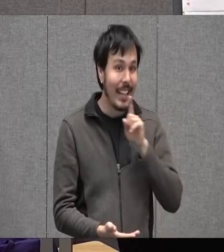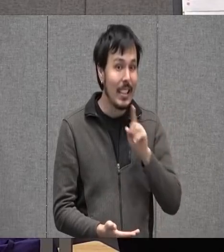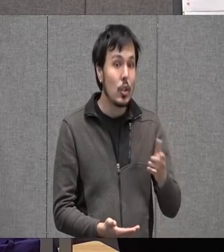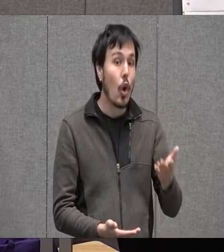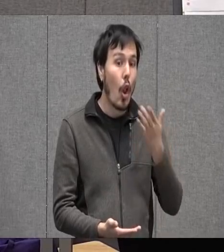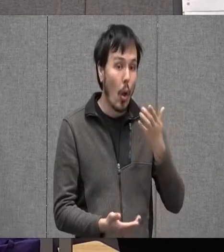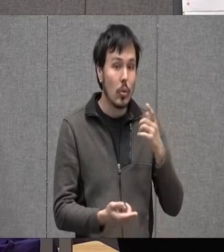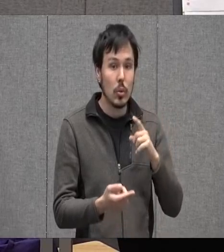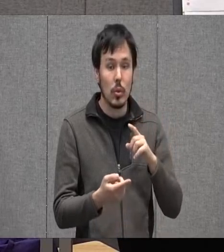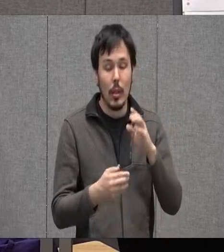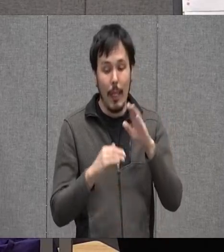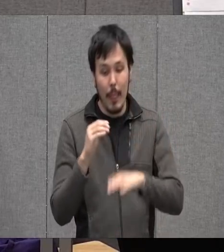Did i prove that?